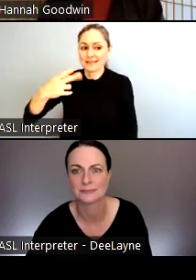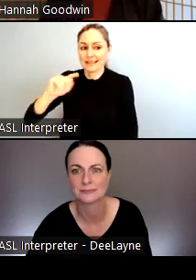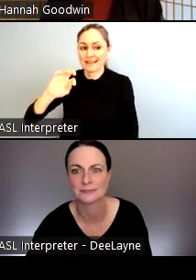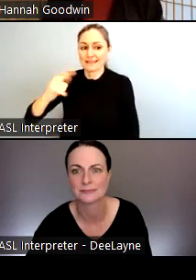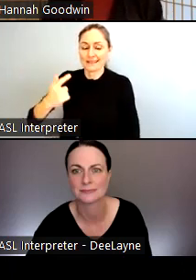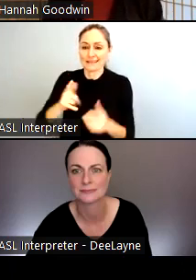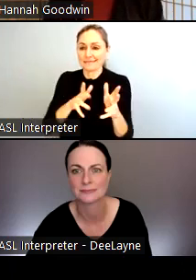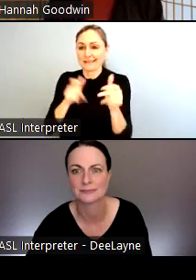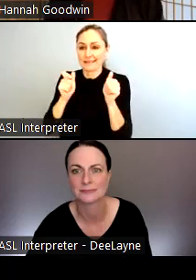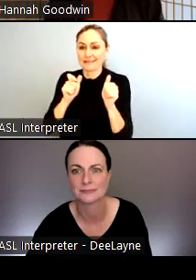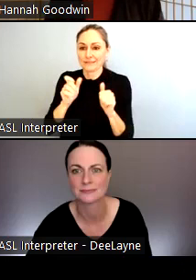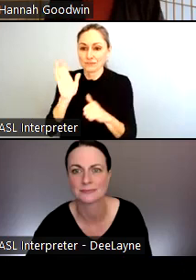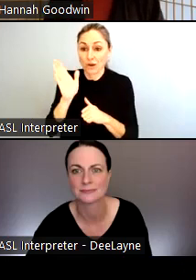including people wanting more.